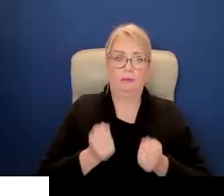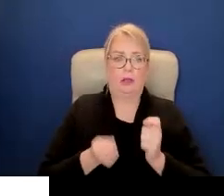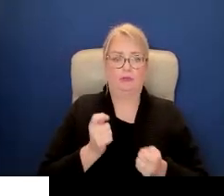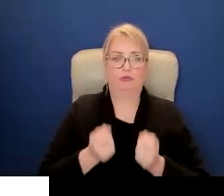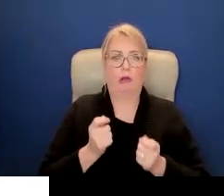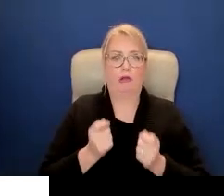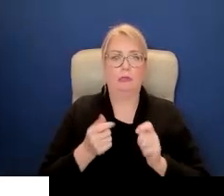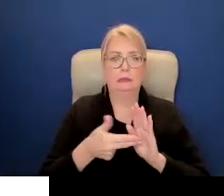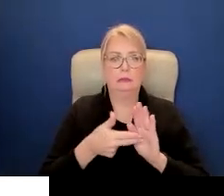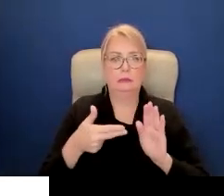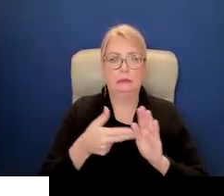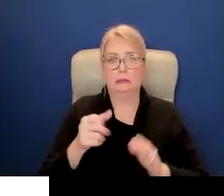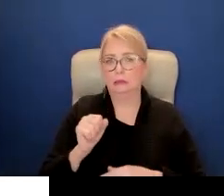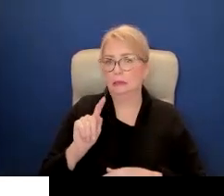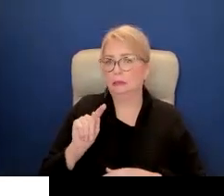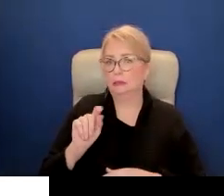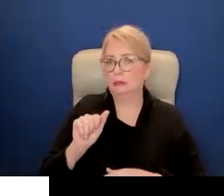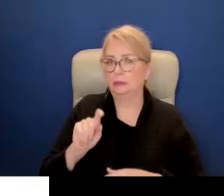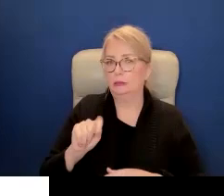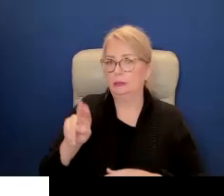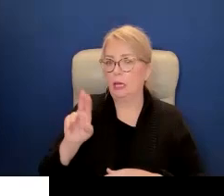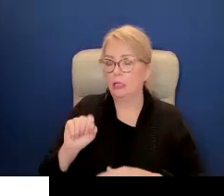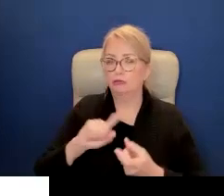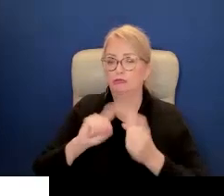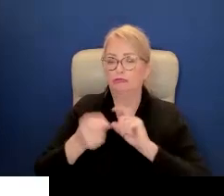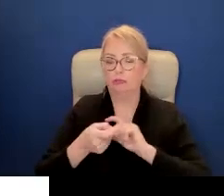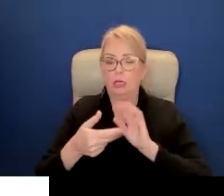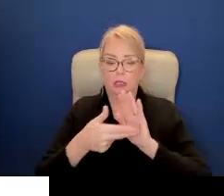to change their status from a nonimmigrant or